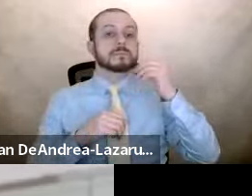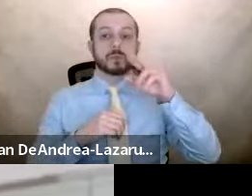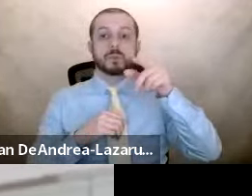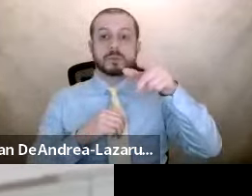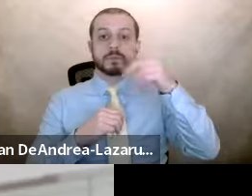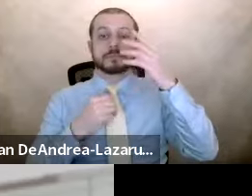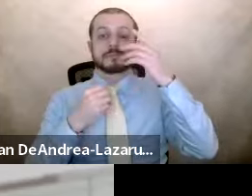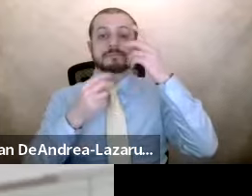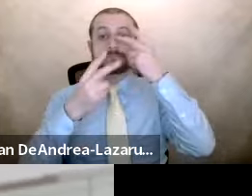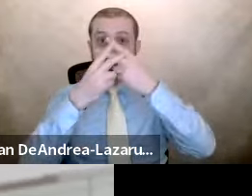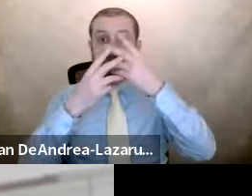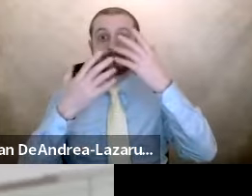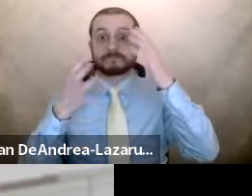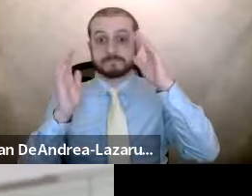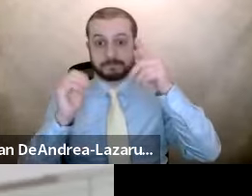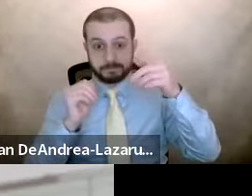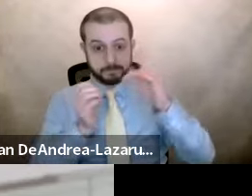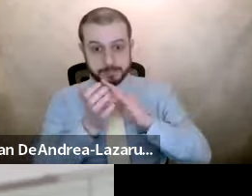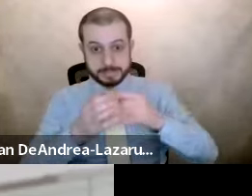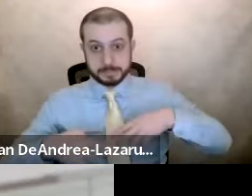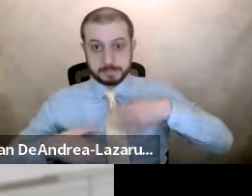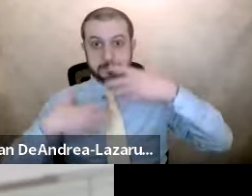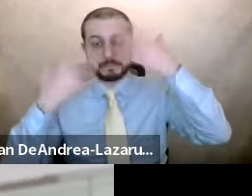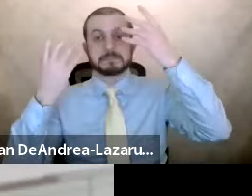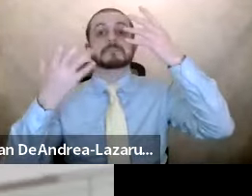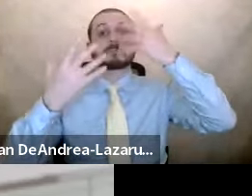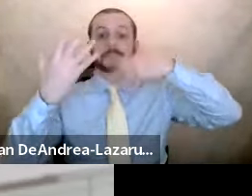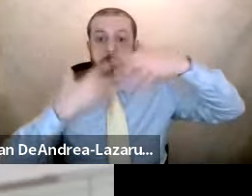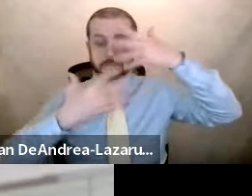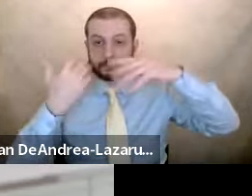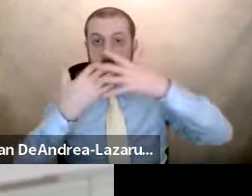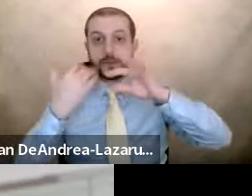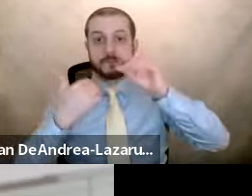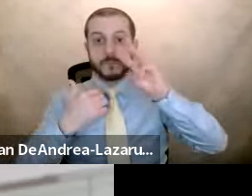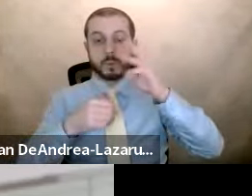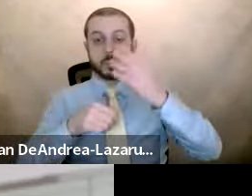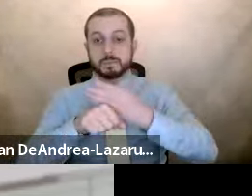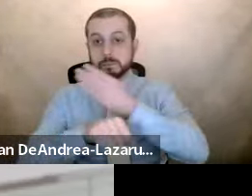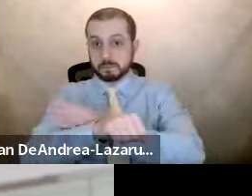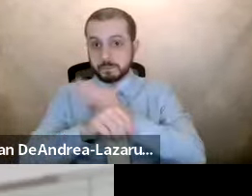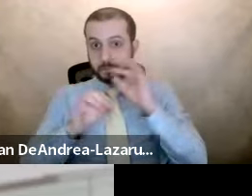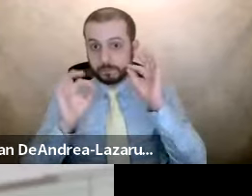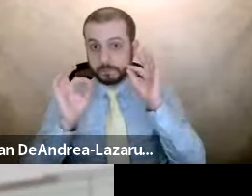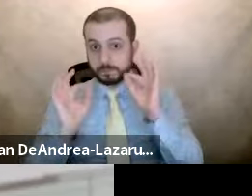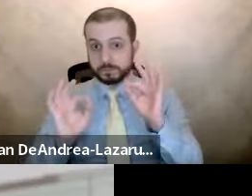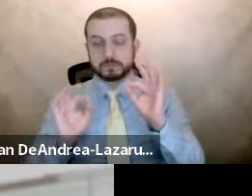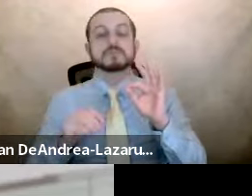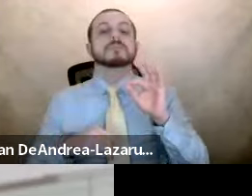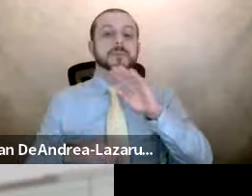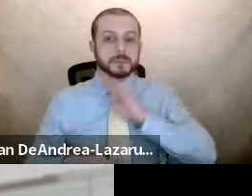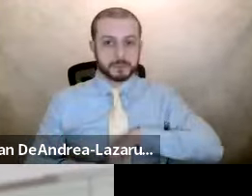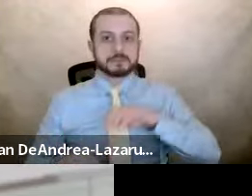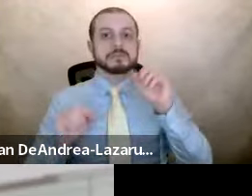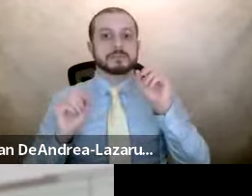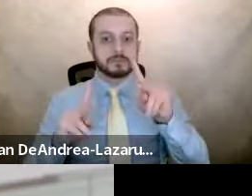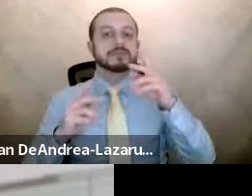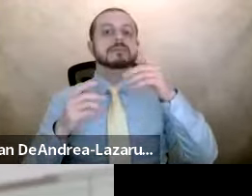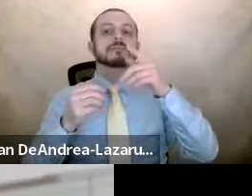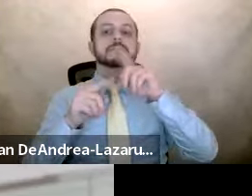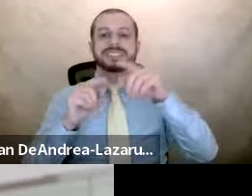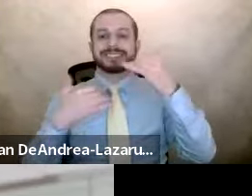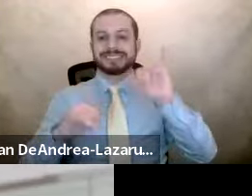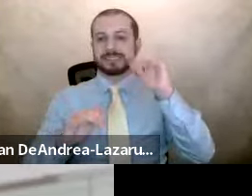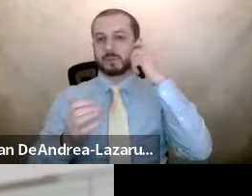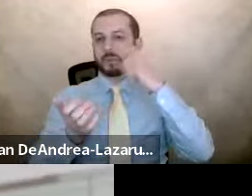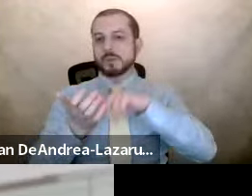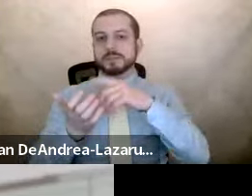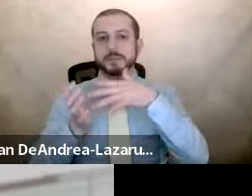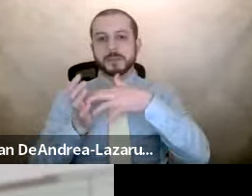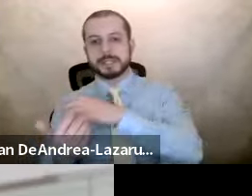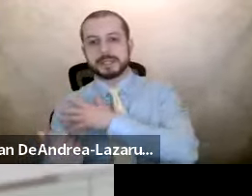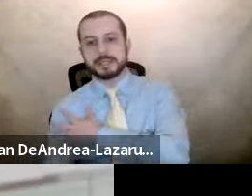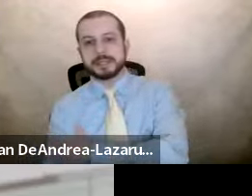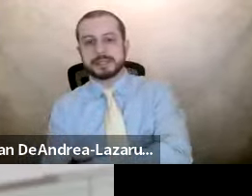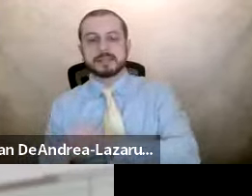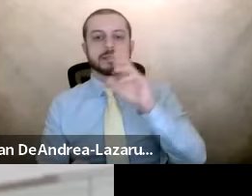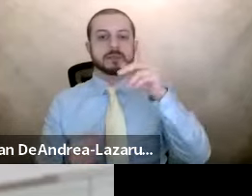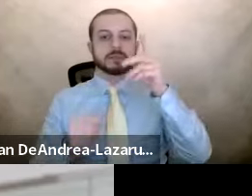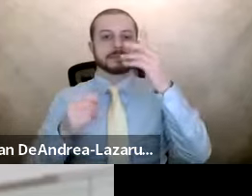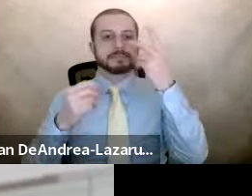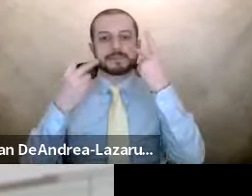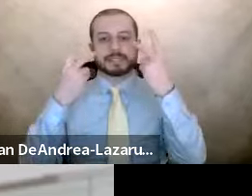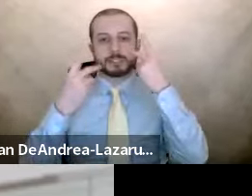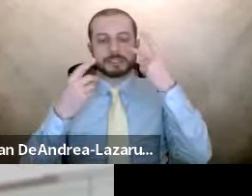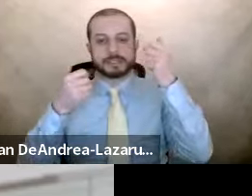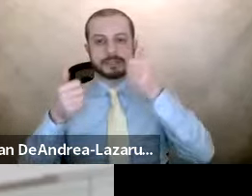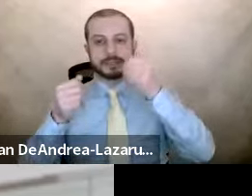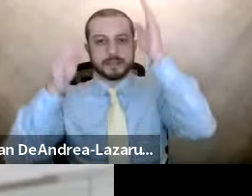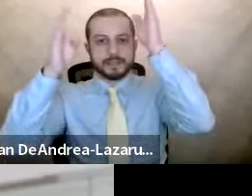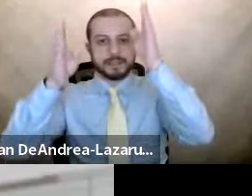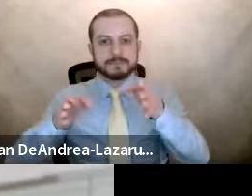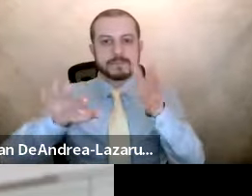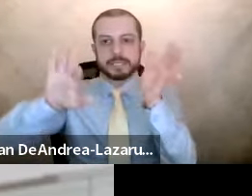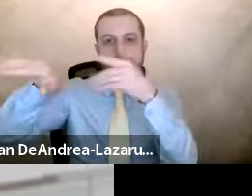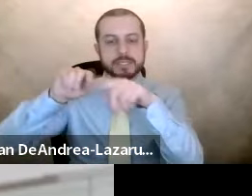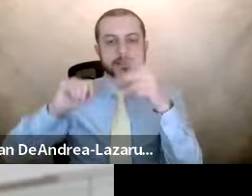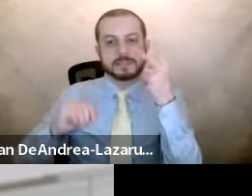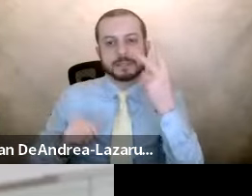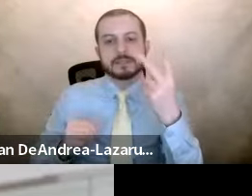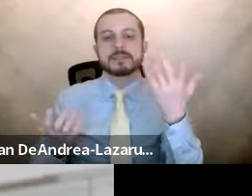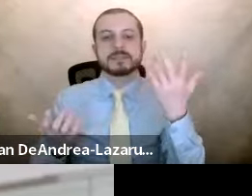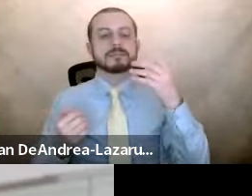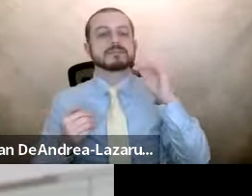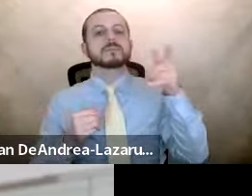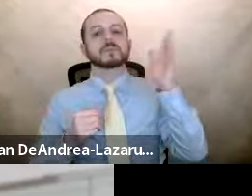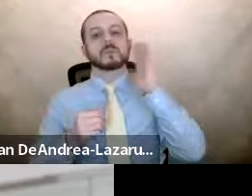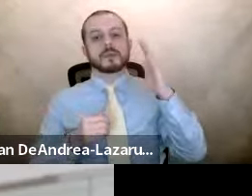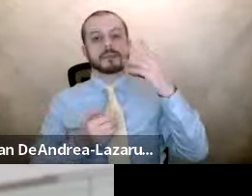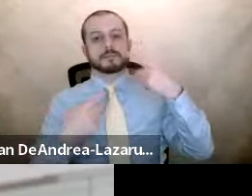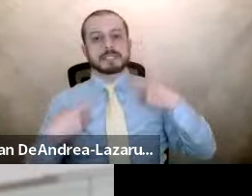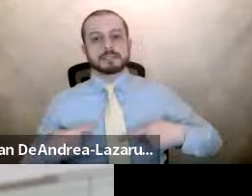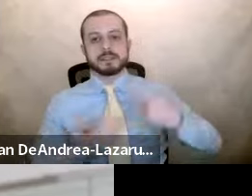And so neurosurgeons may make the decision to take a person into surgery to make that a smoother vessel so that better flow can be restored.